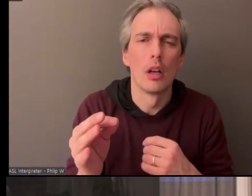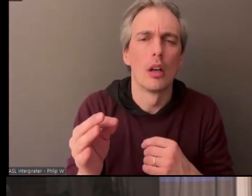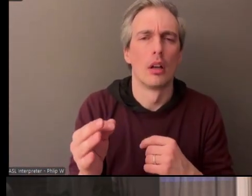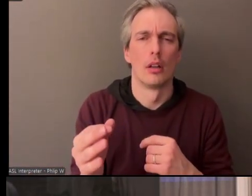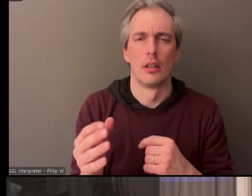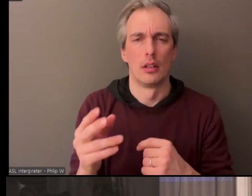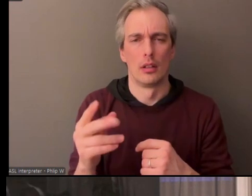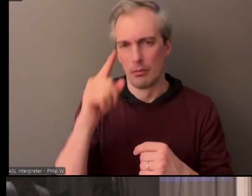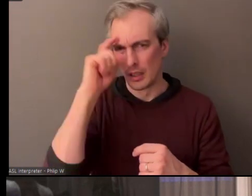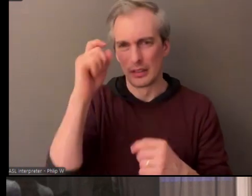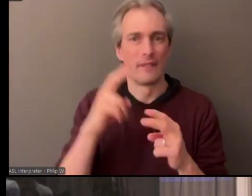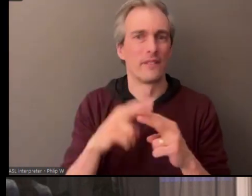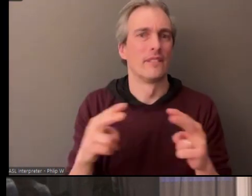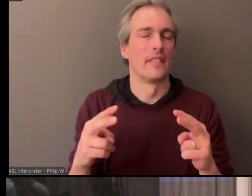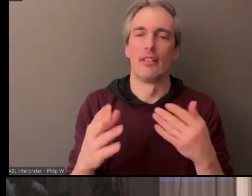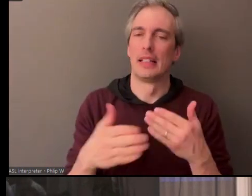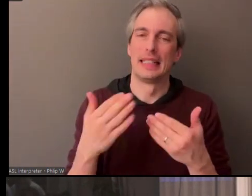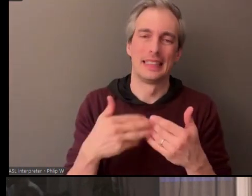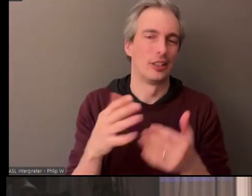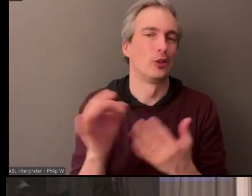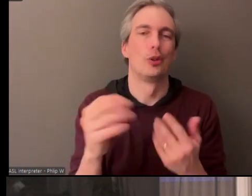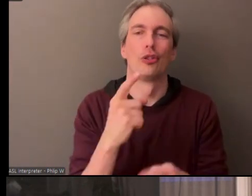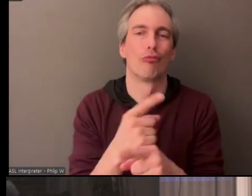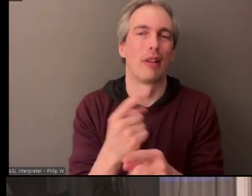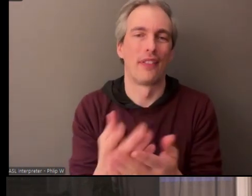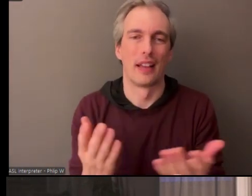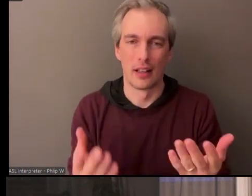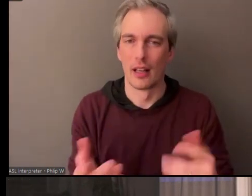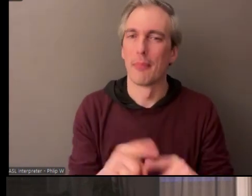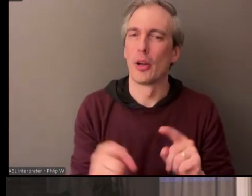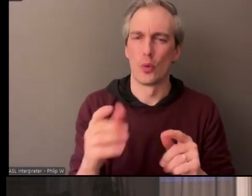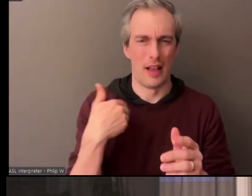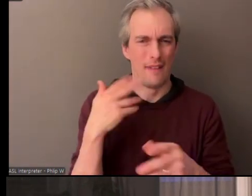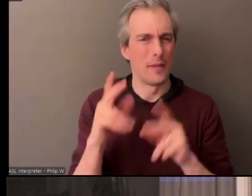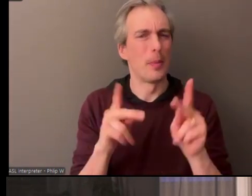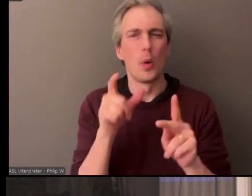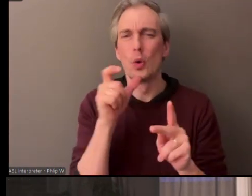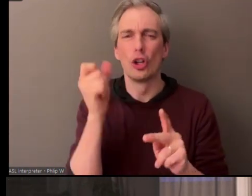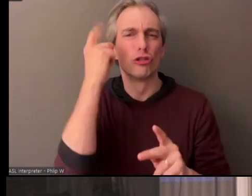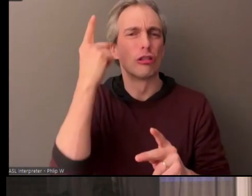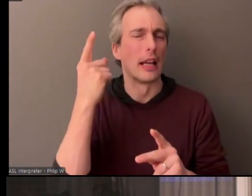difference between a heading and a header. Right? You have to lay that out for them.